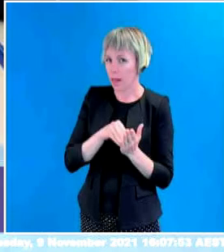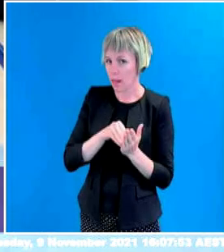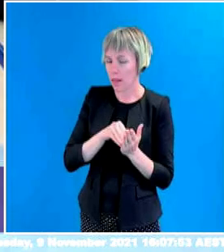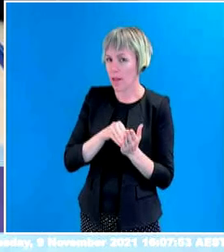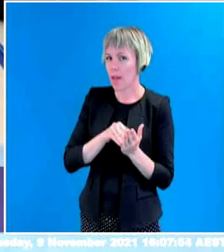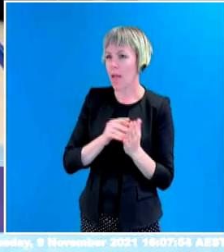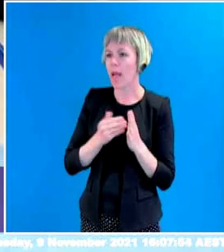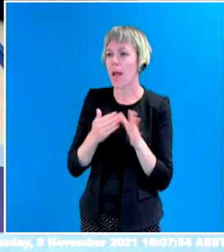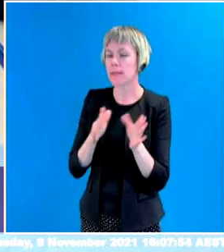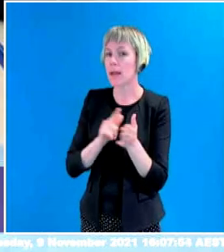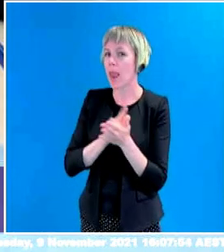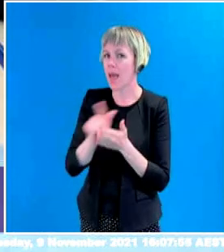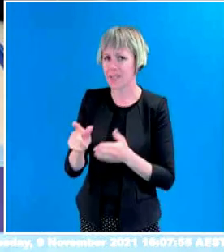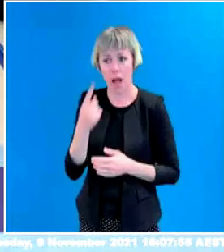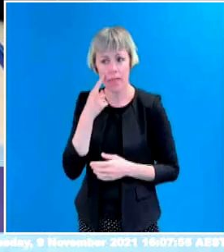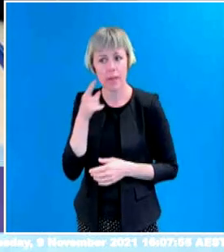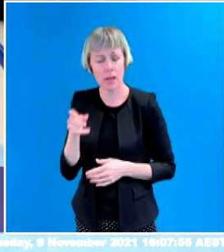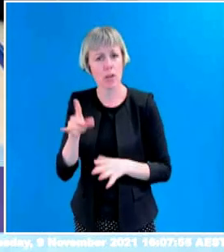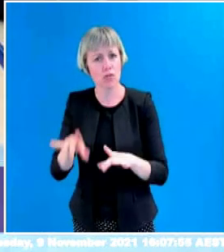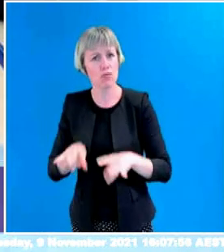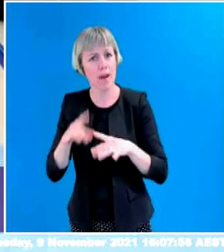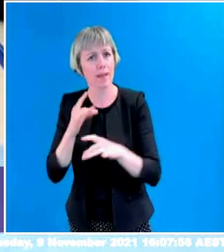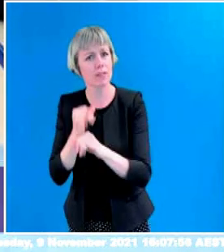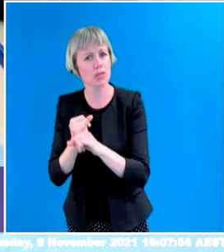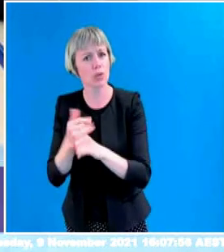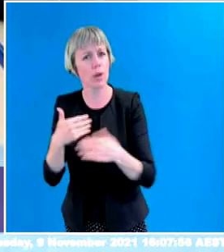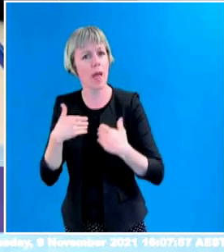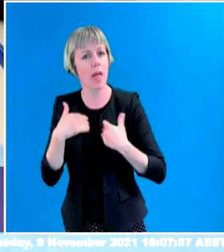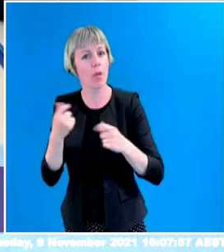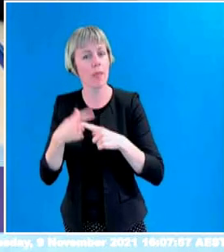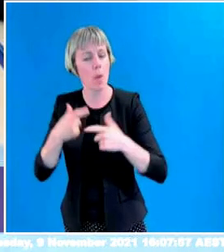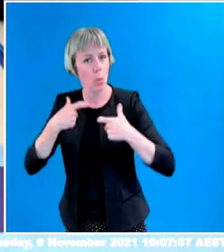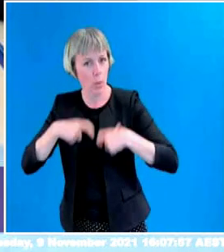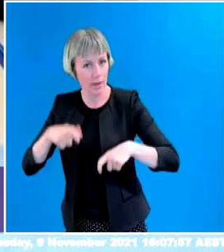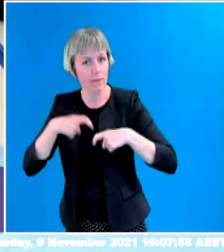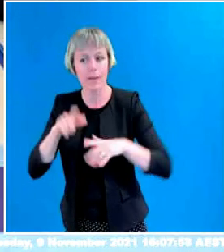Welfare and the Australian Bureau of Statistics have done some work in this